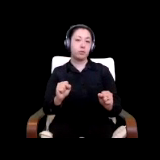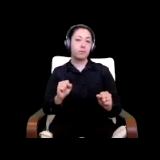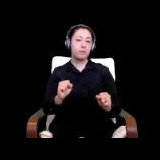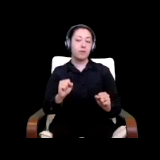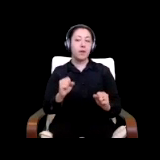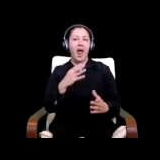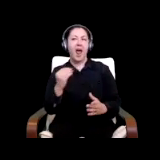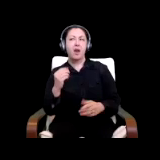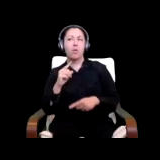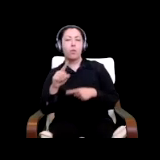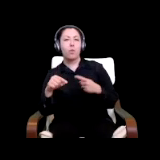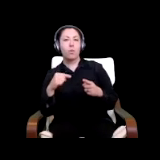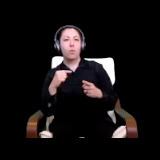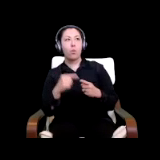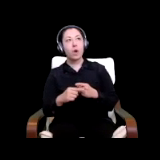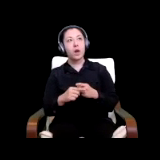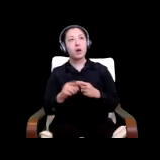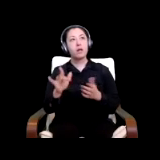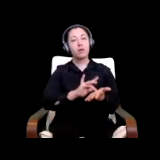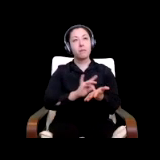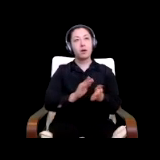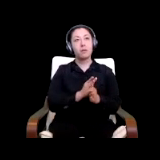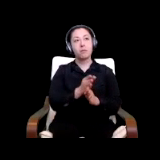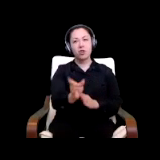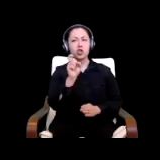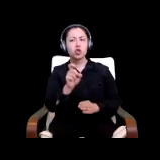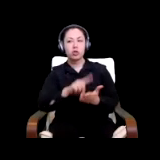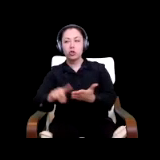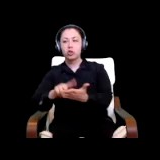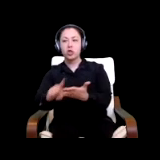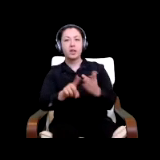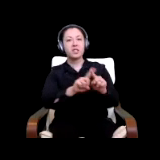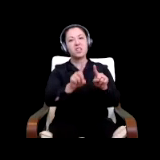with the different characteristics across the life.